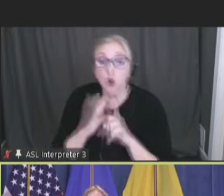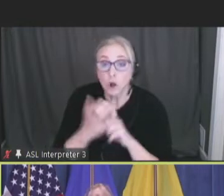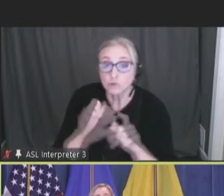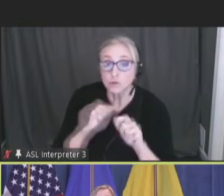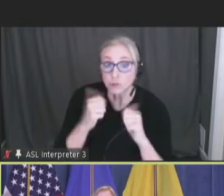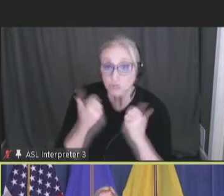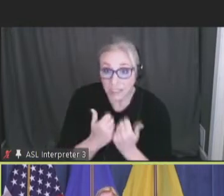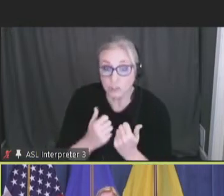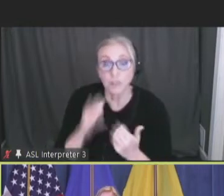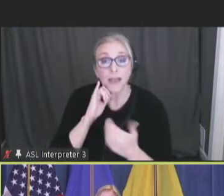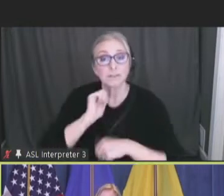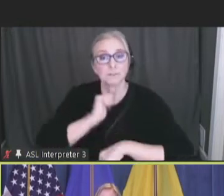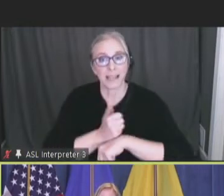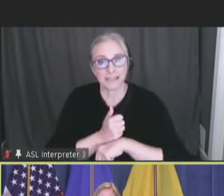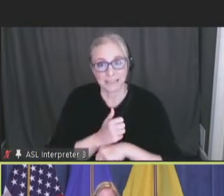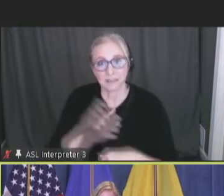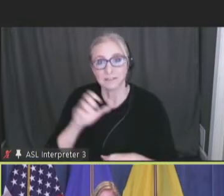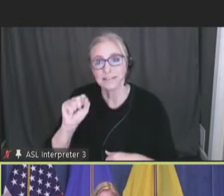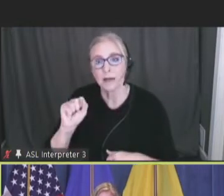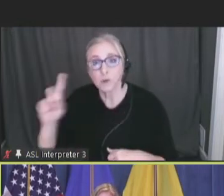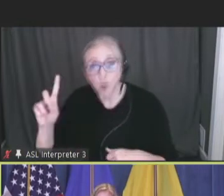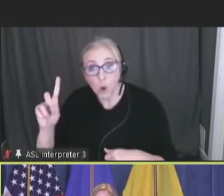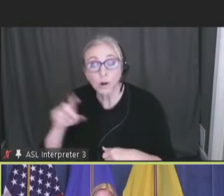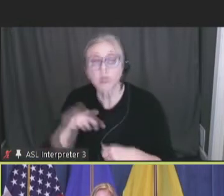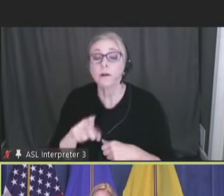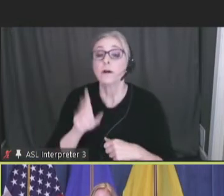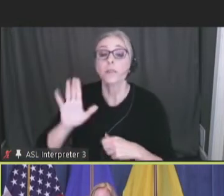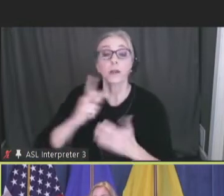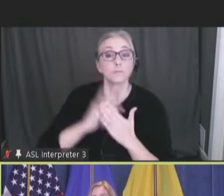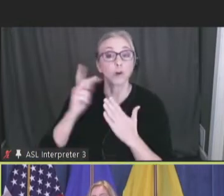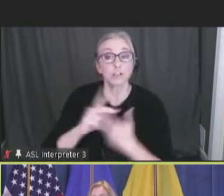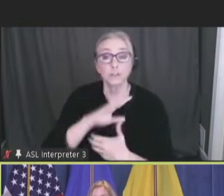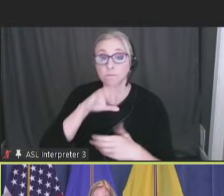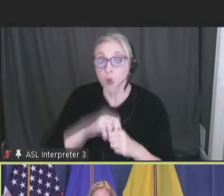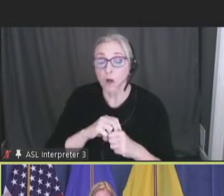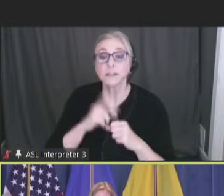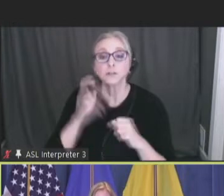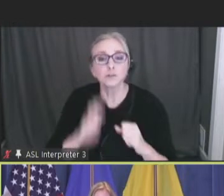which was based out of South Dakota. Their project involved touring several